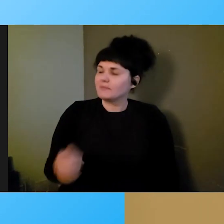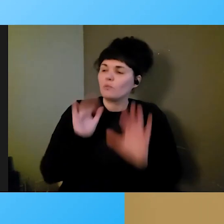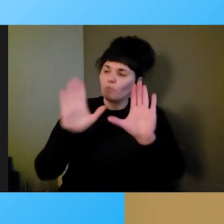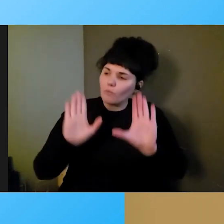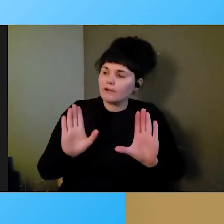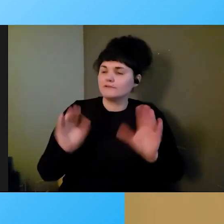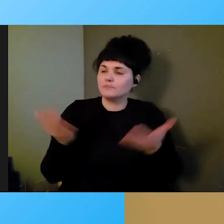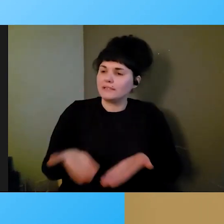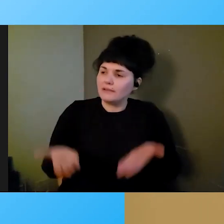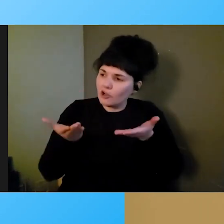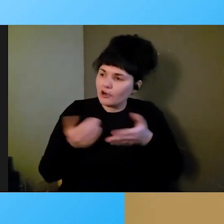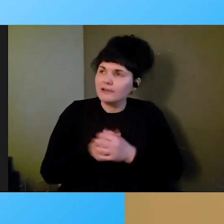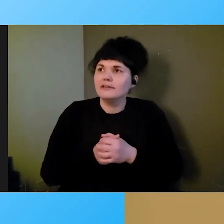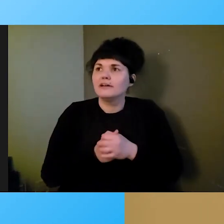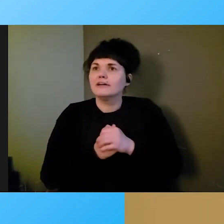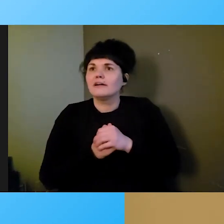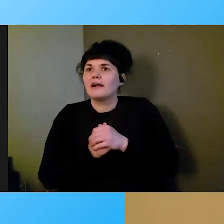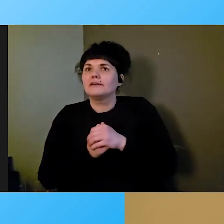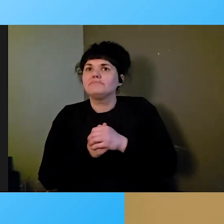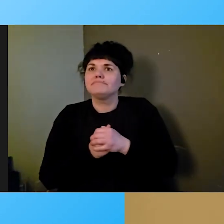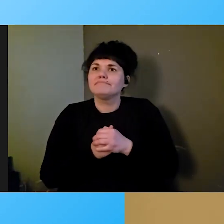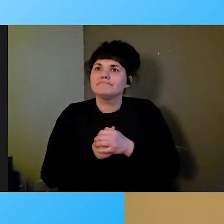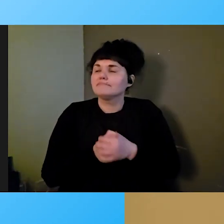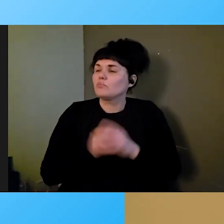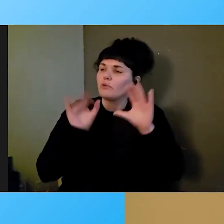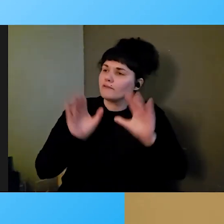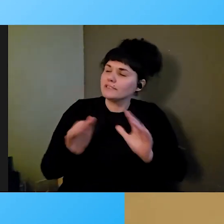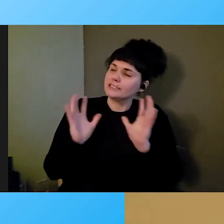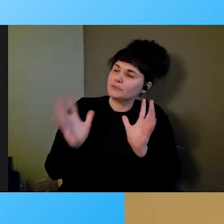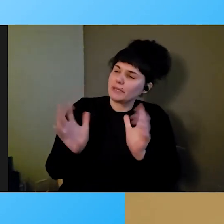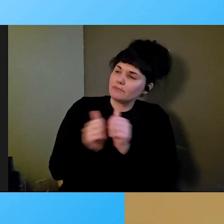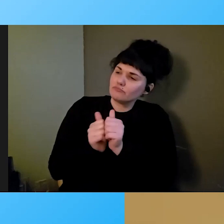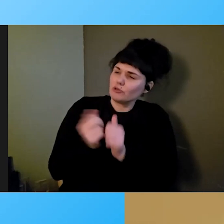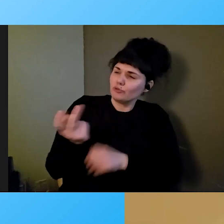able to speak with you. We've known each other for quite some